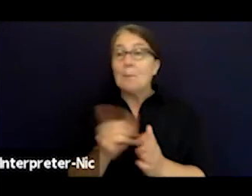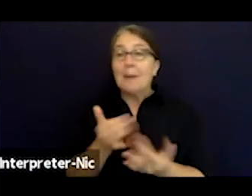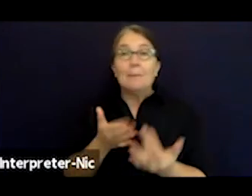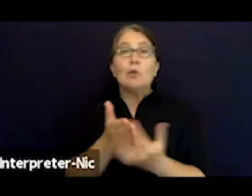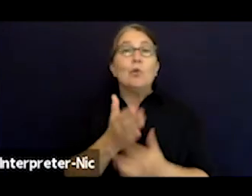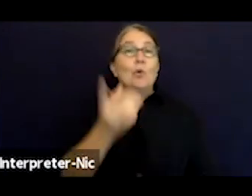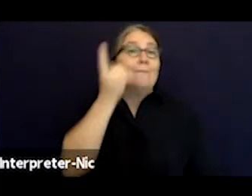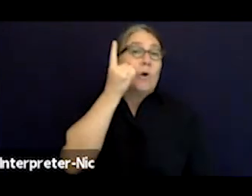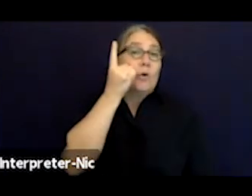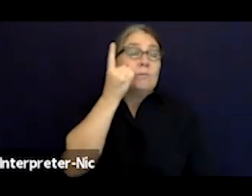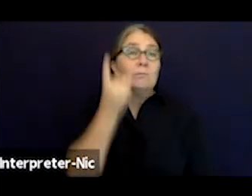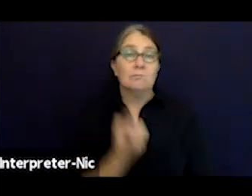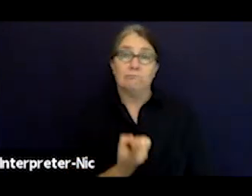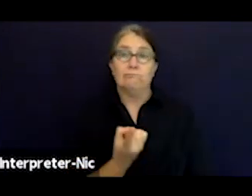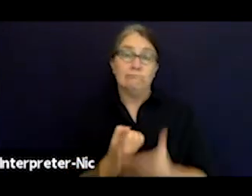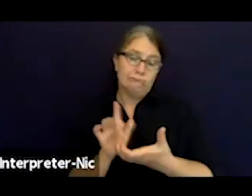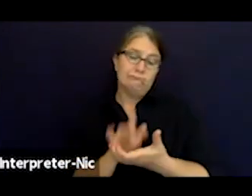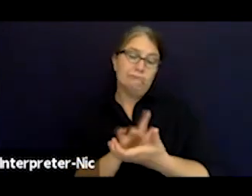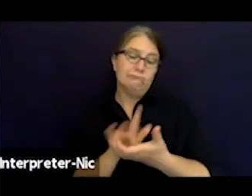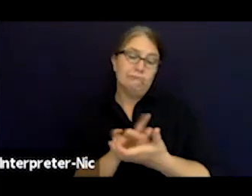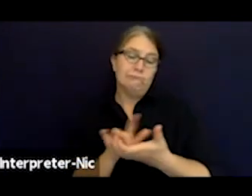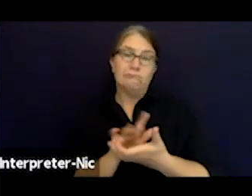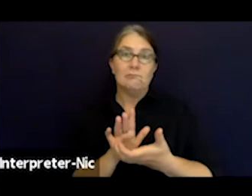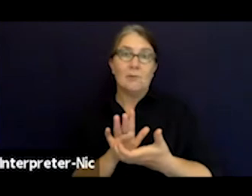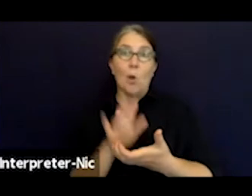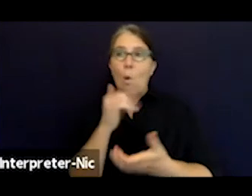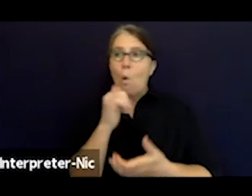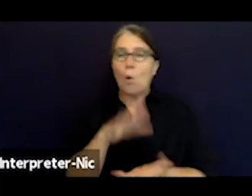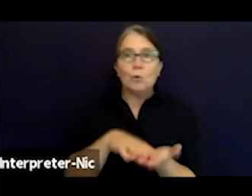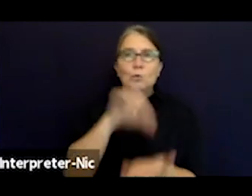Talking about students who have to park outside of businesses because that's where they get their